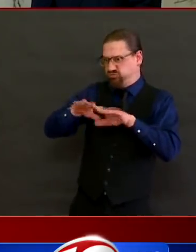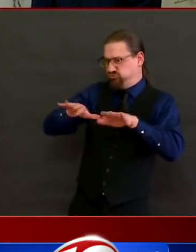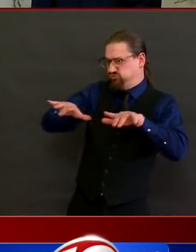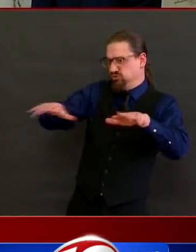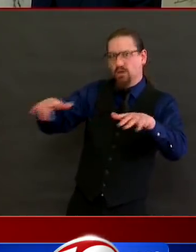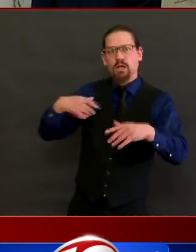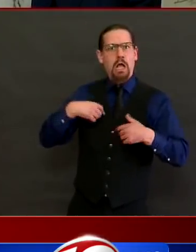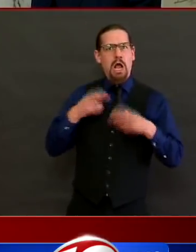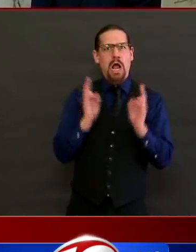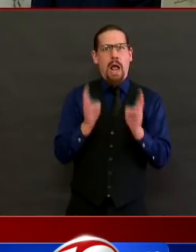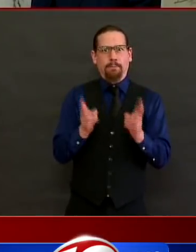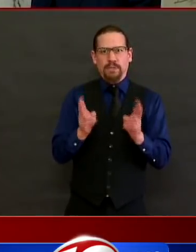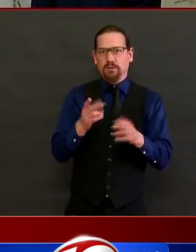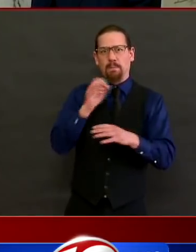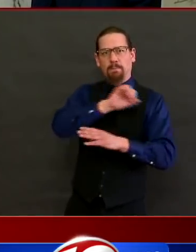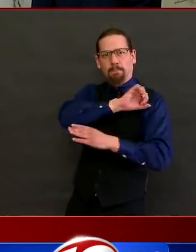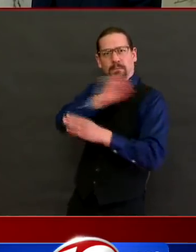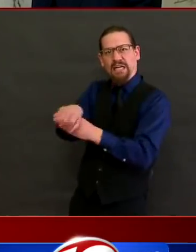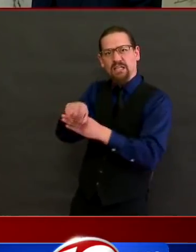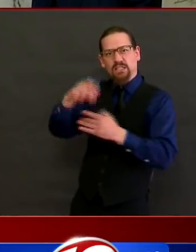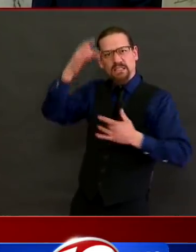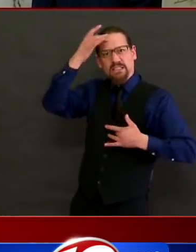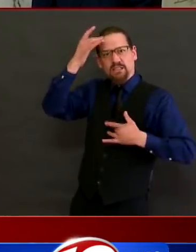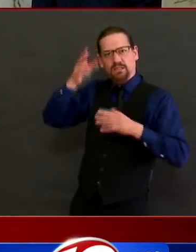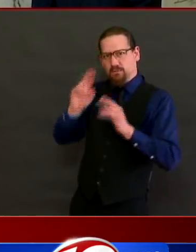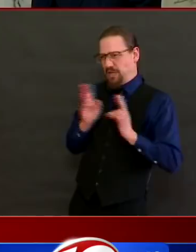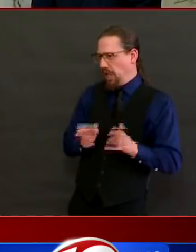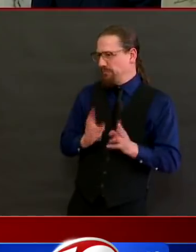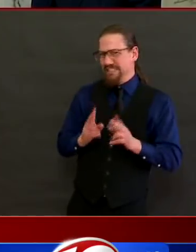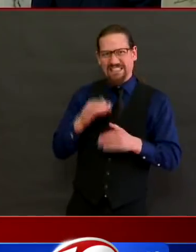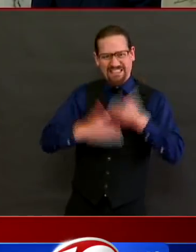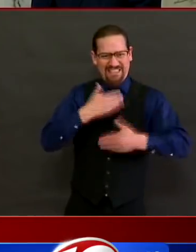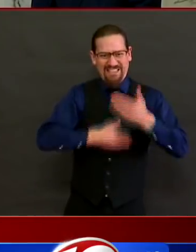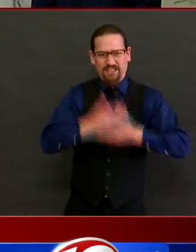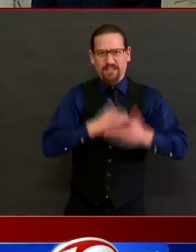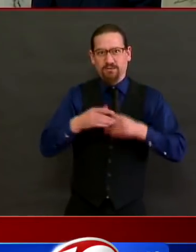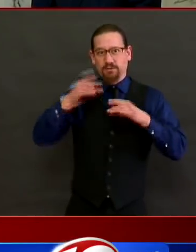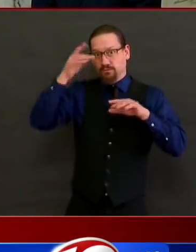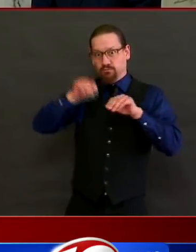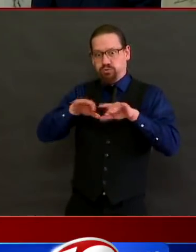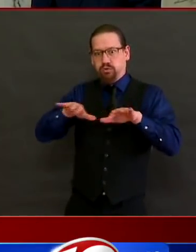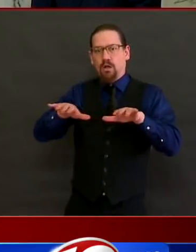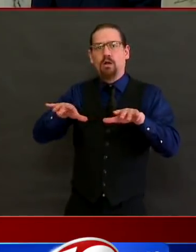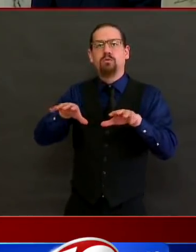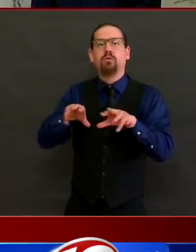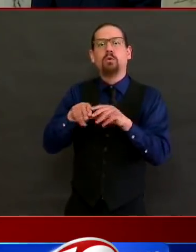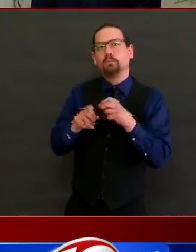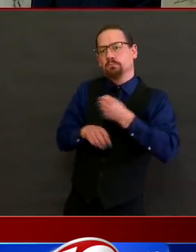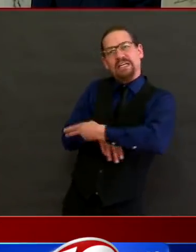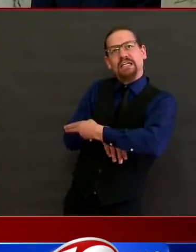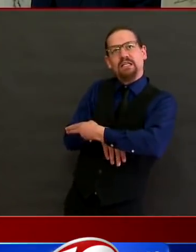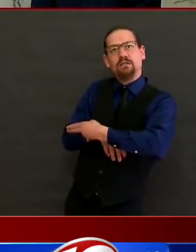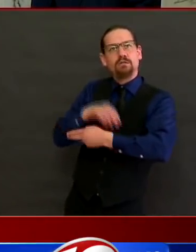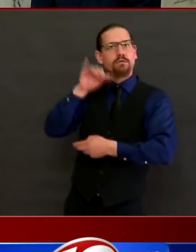BEST, IT IS A RACE. WE ARE IN A RACE AGAINST THIS VIRUS. OUR RACE TO PUT